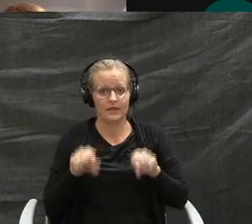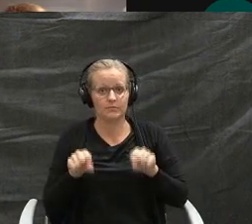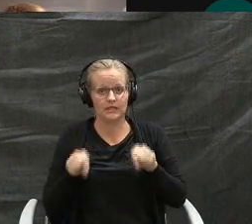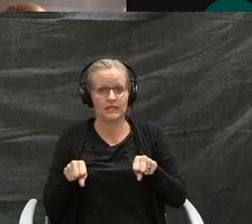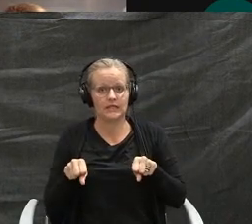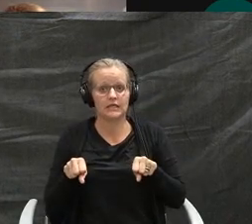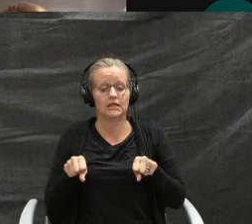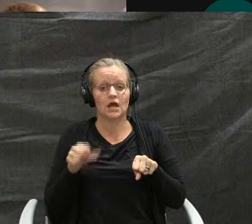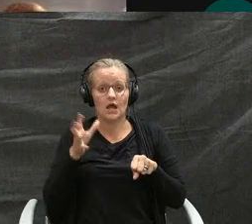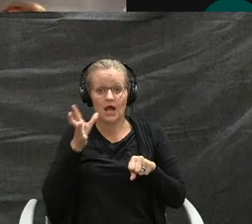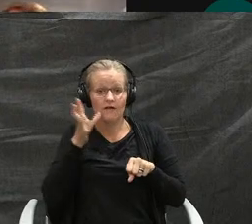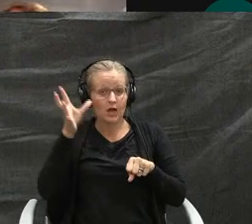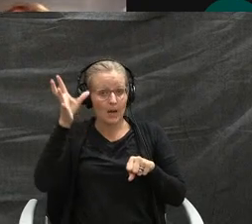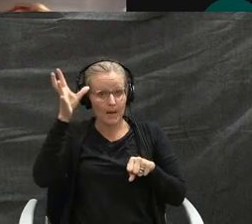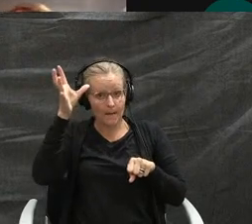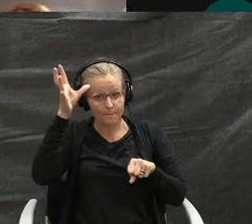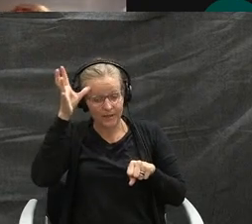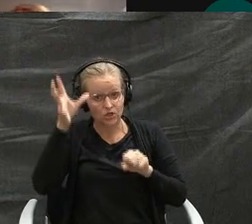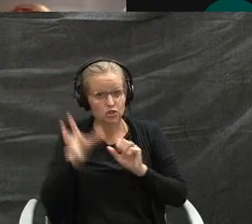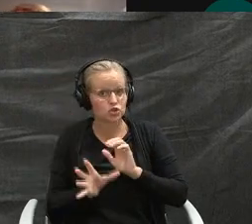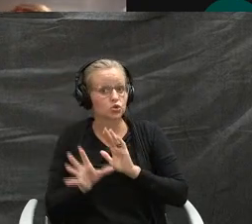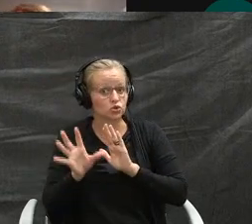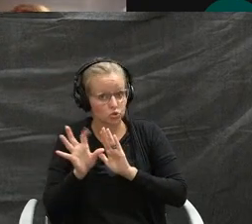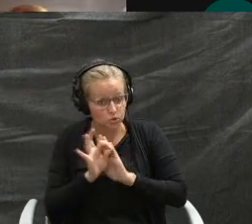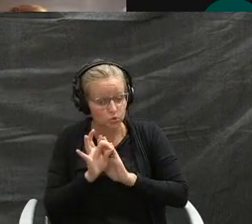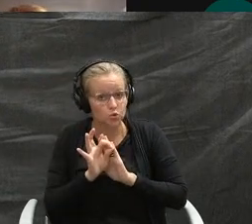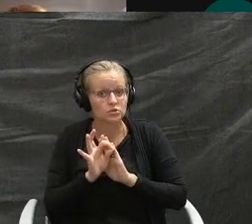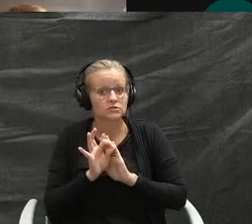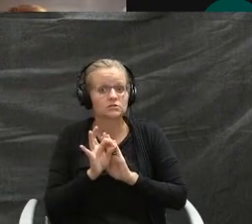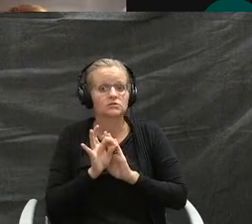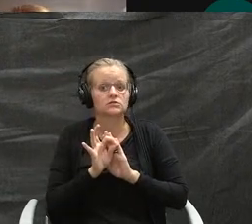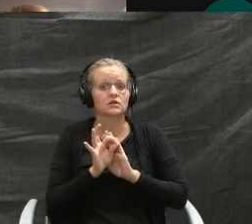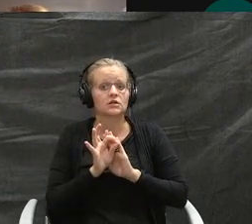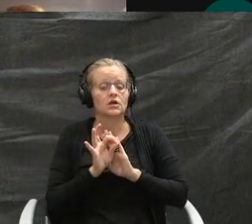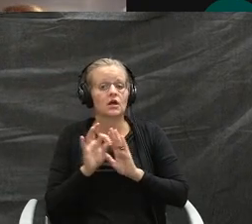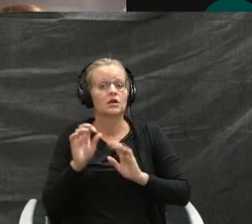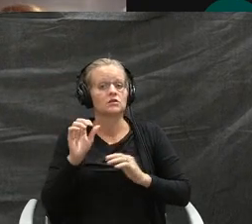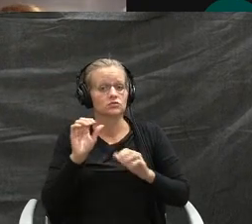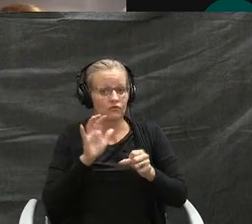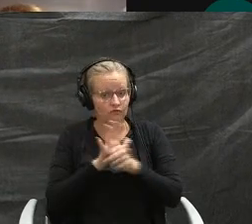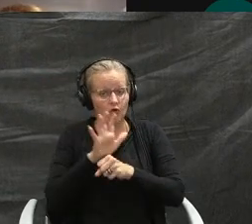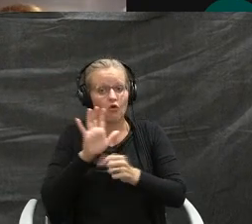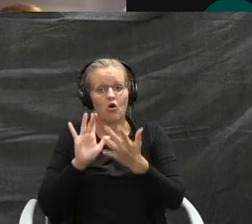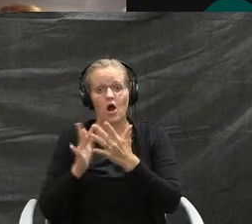learn. It's not the right decision for them. Historically, we've put the ingredient type